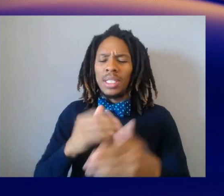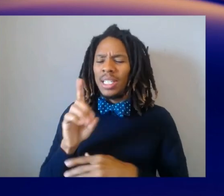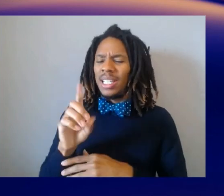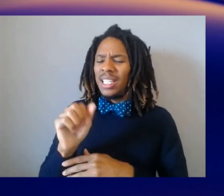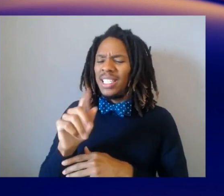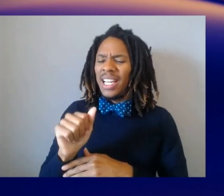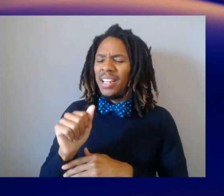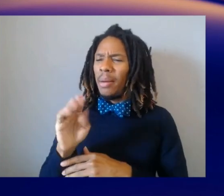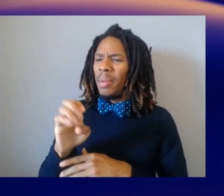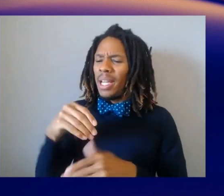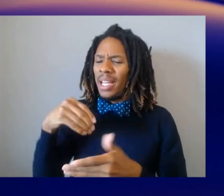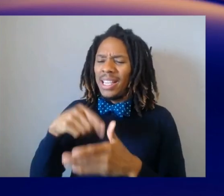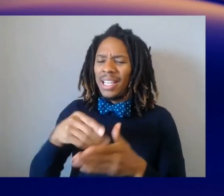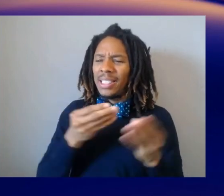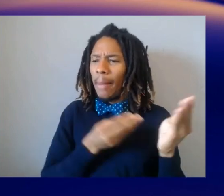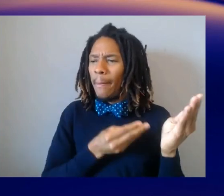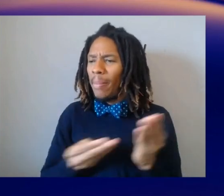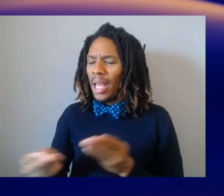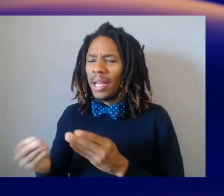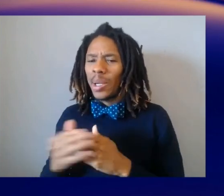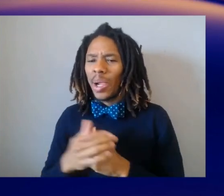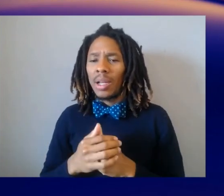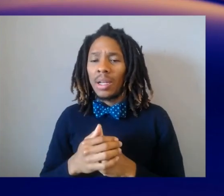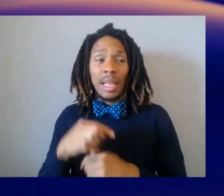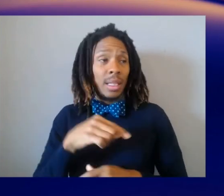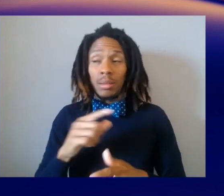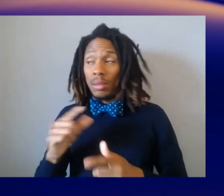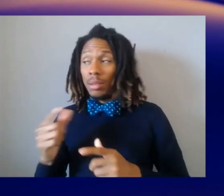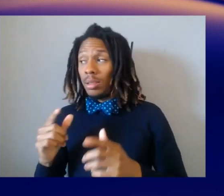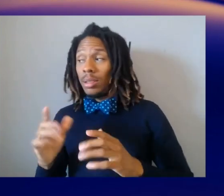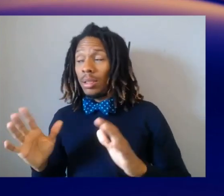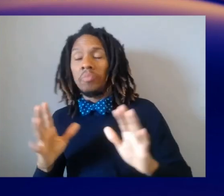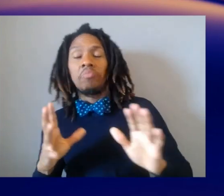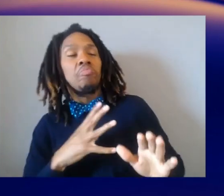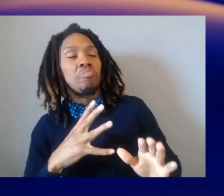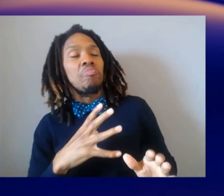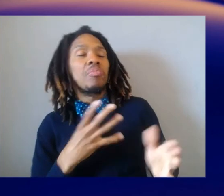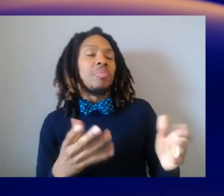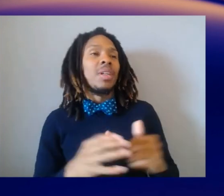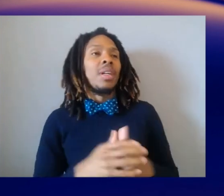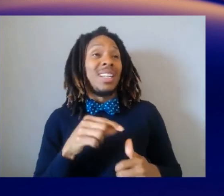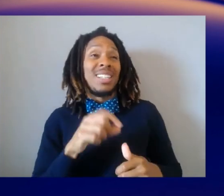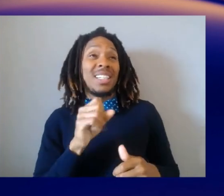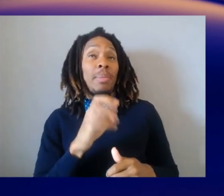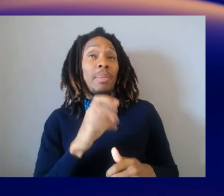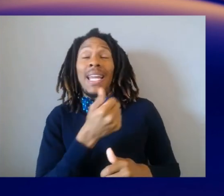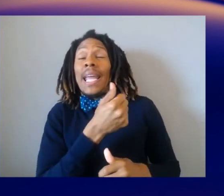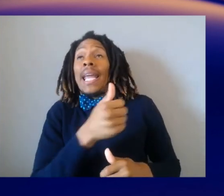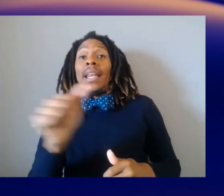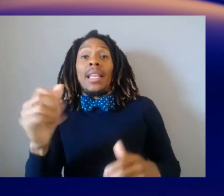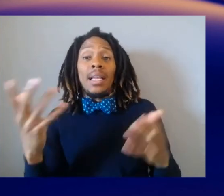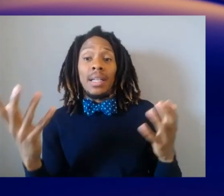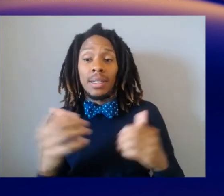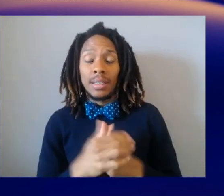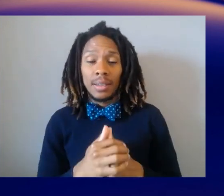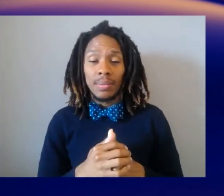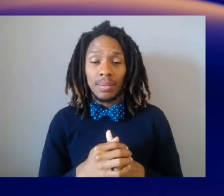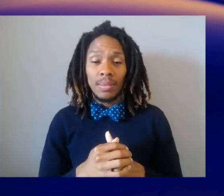In this one? Do you wanna take it or? Yeah, I mean, this could really be anything, right? Like the, the step here is really to take